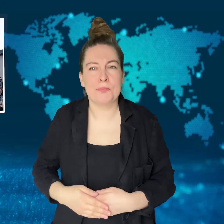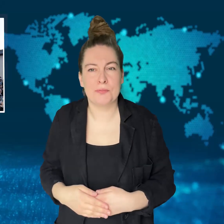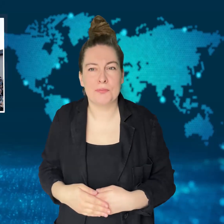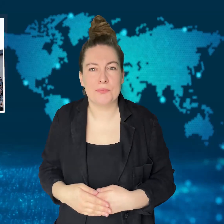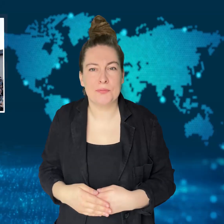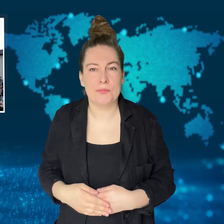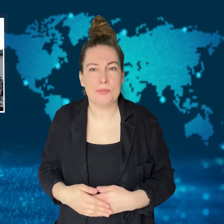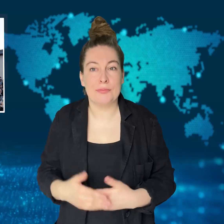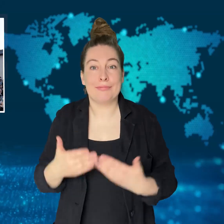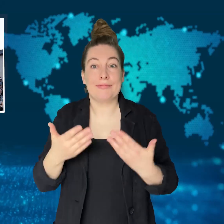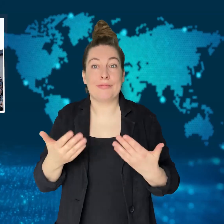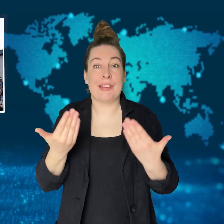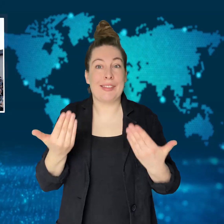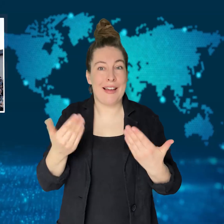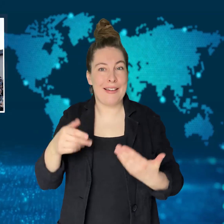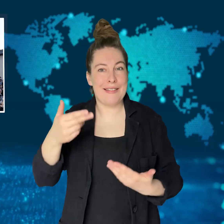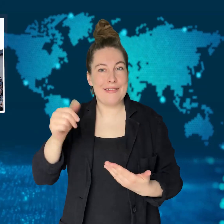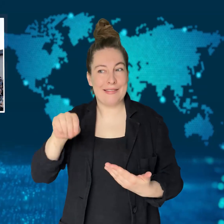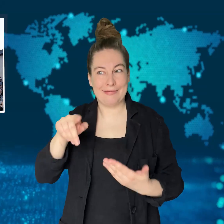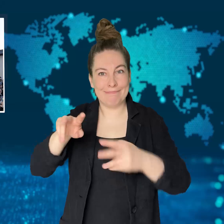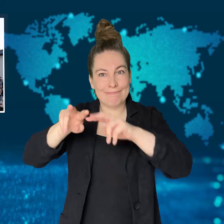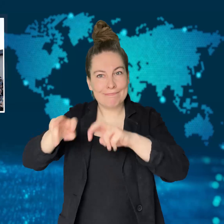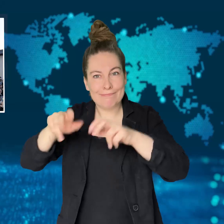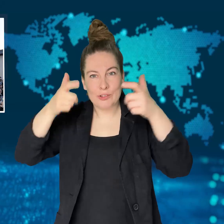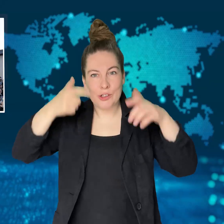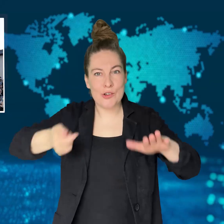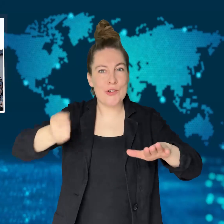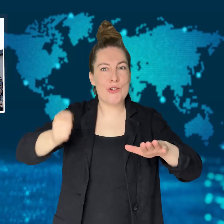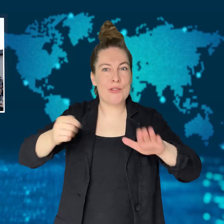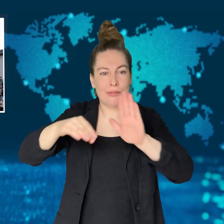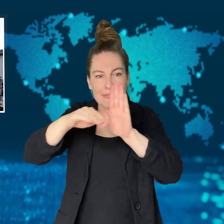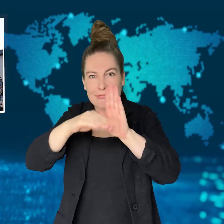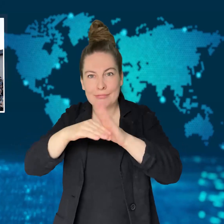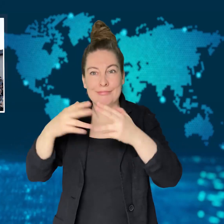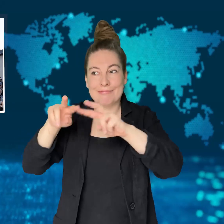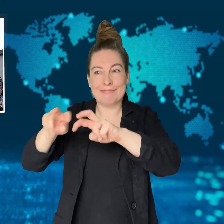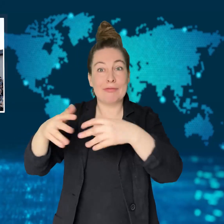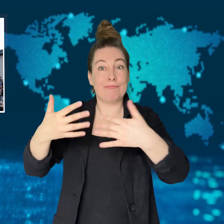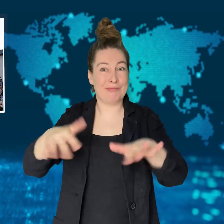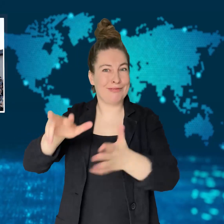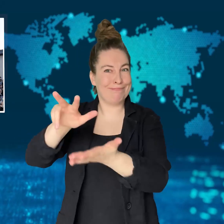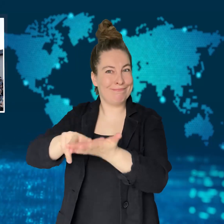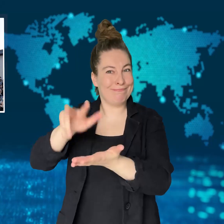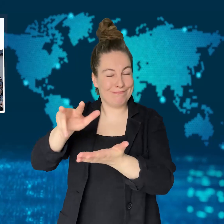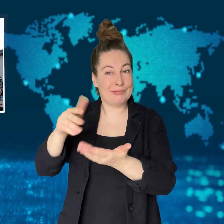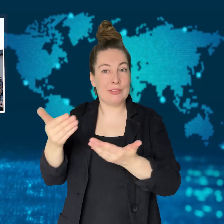his impeachment, and Han was reinstated as acting president.